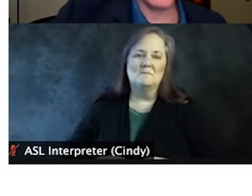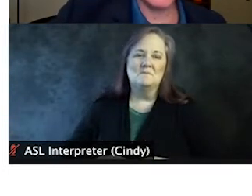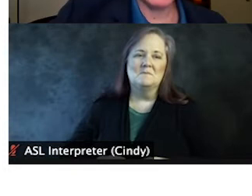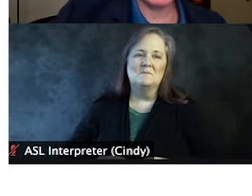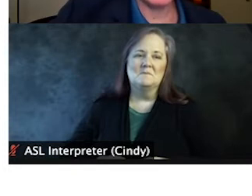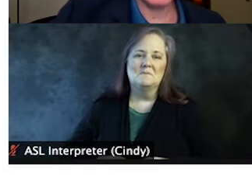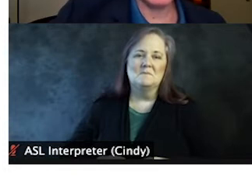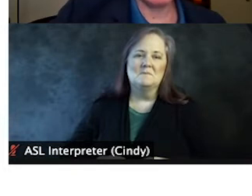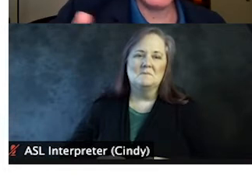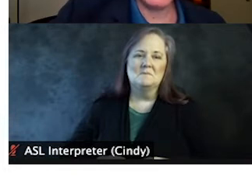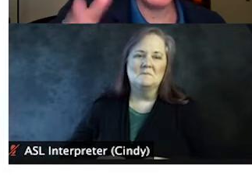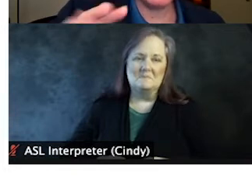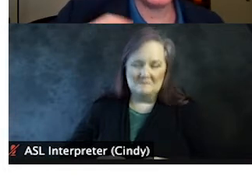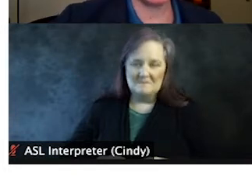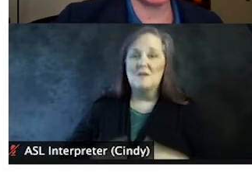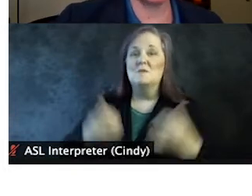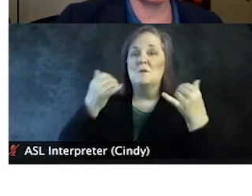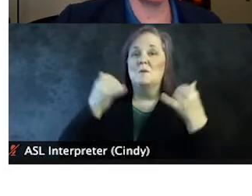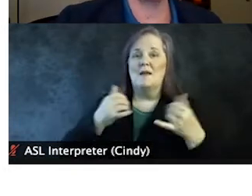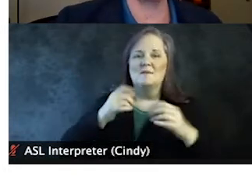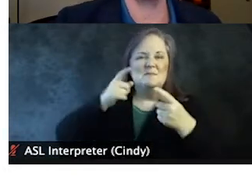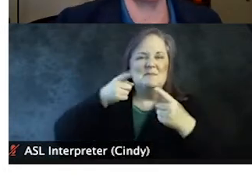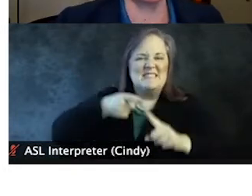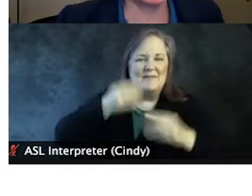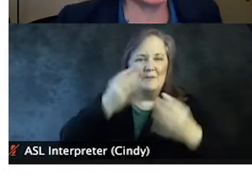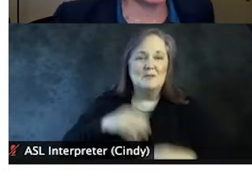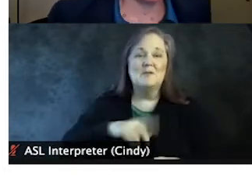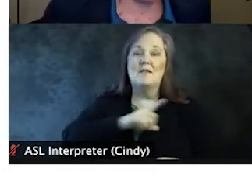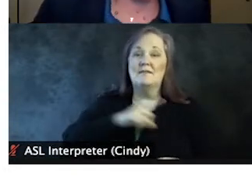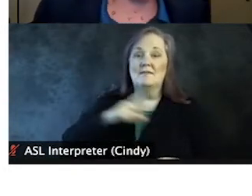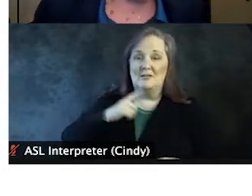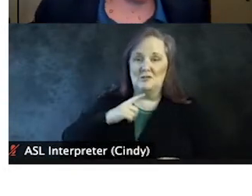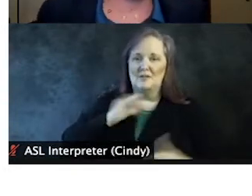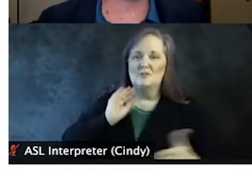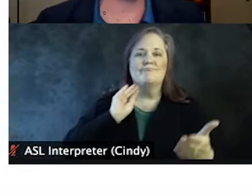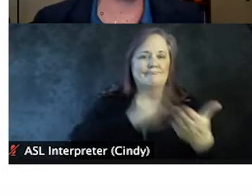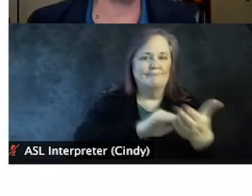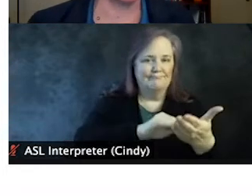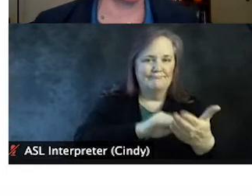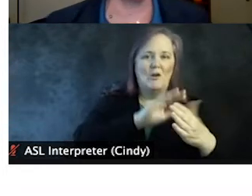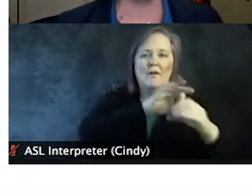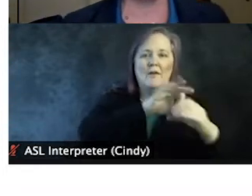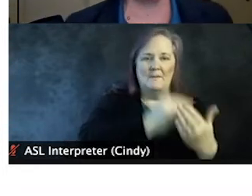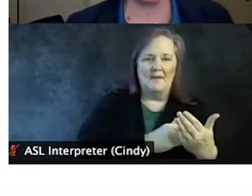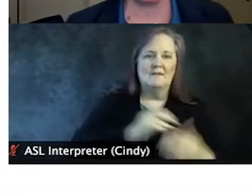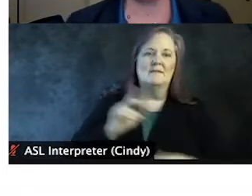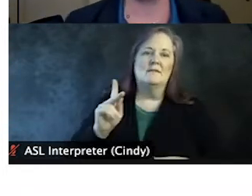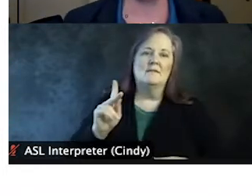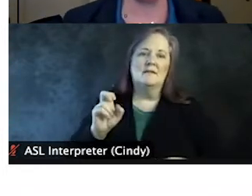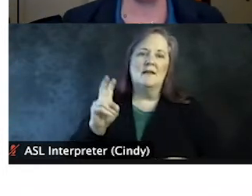And the media is somewhat split with the San Francisco Chronicle and the San Diego Union Tribune, LA Times on one side,